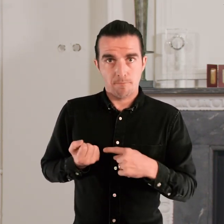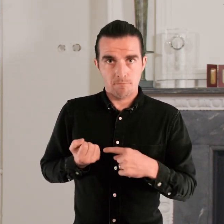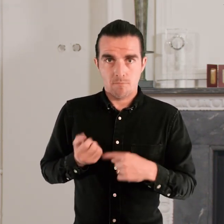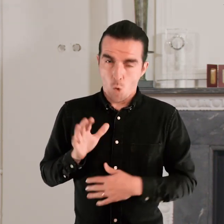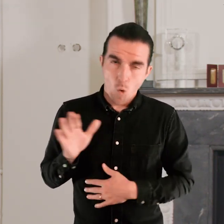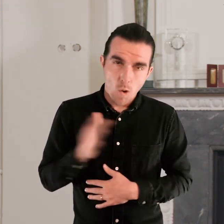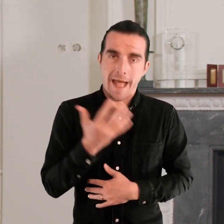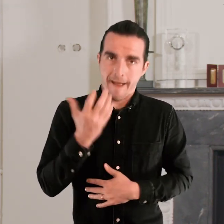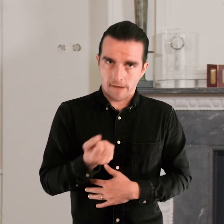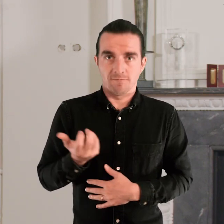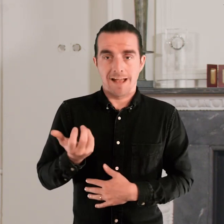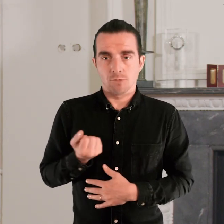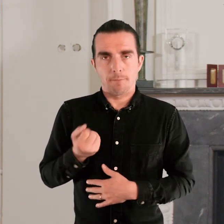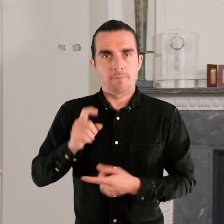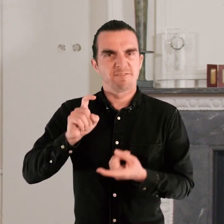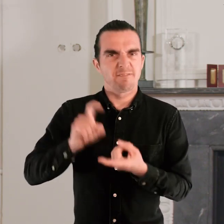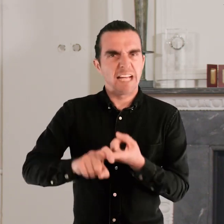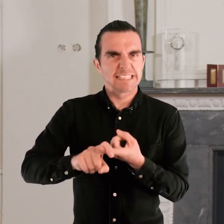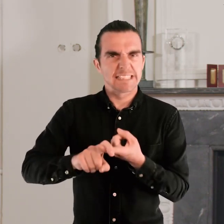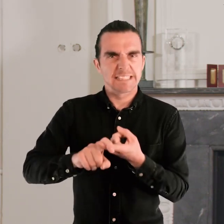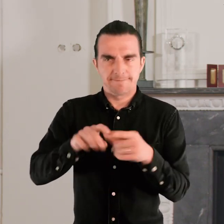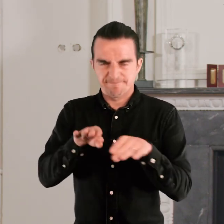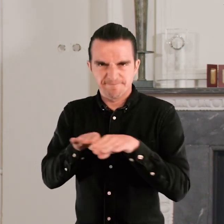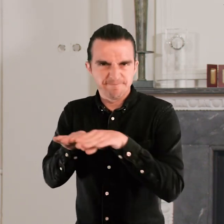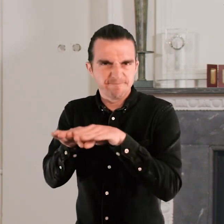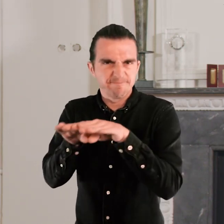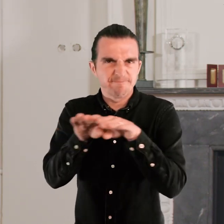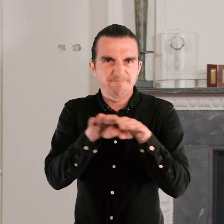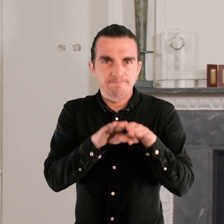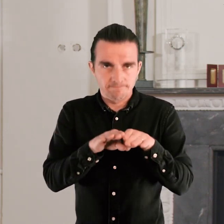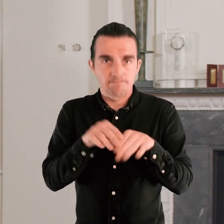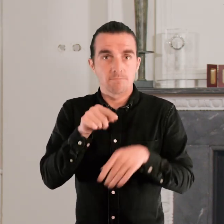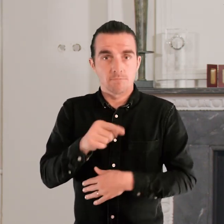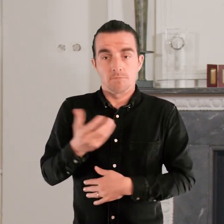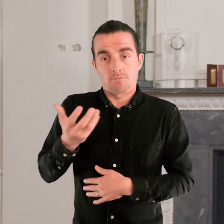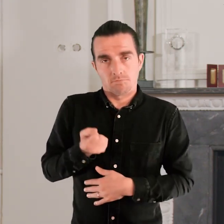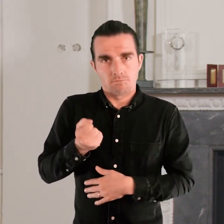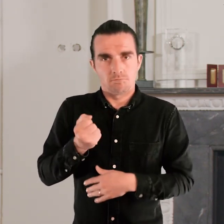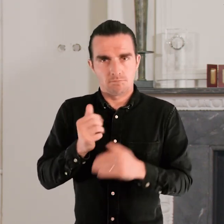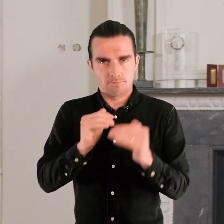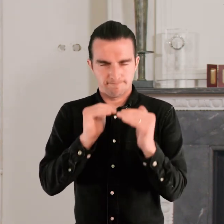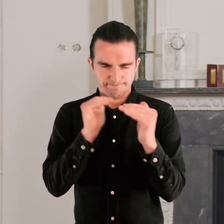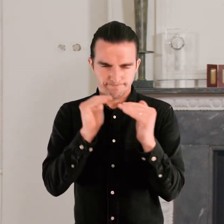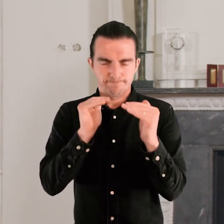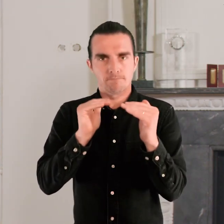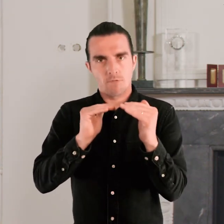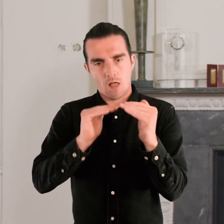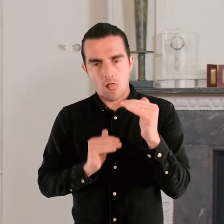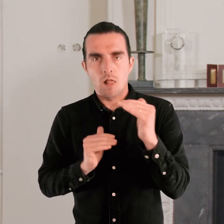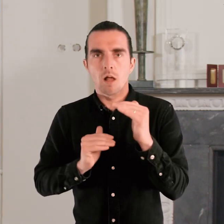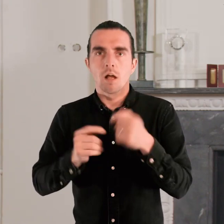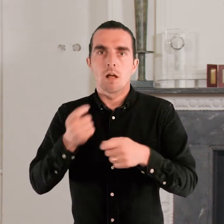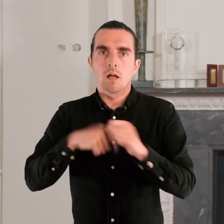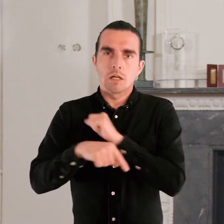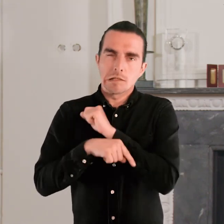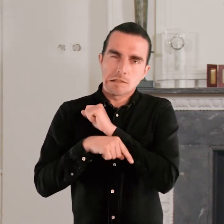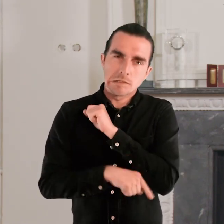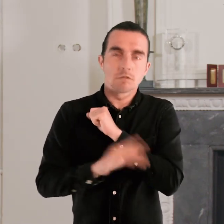gets an income, a fixed income from the state. The income will be set at around the poverty line. So that means